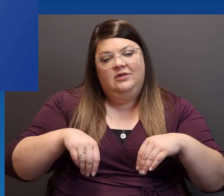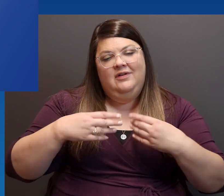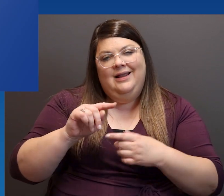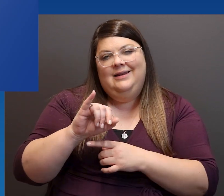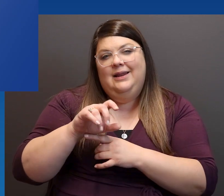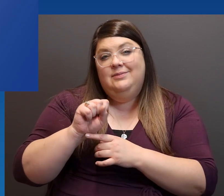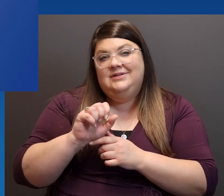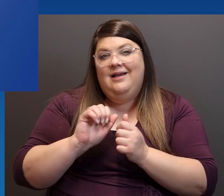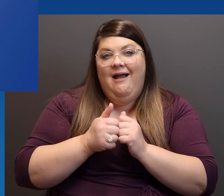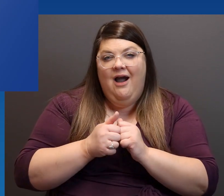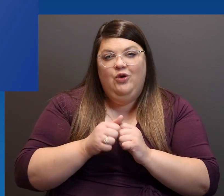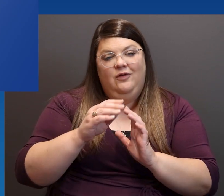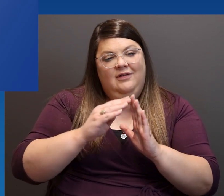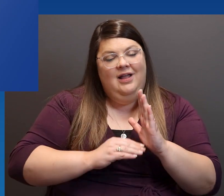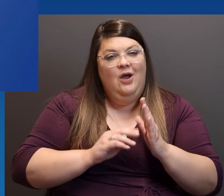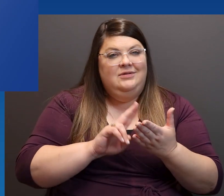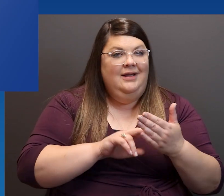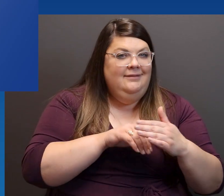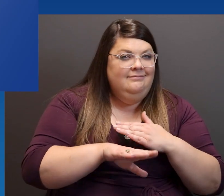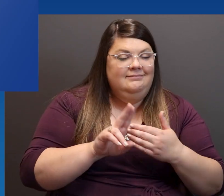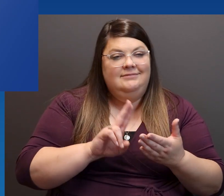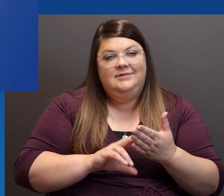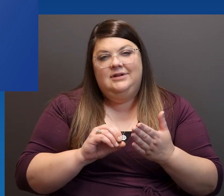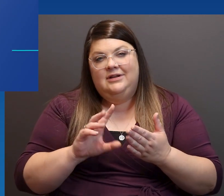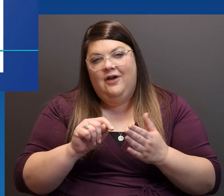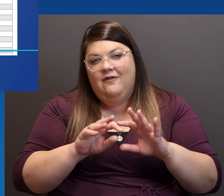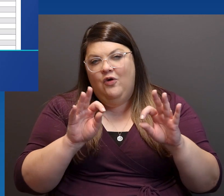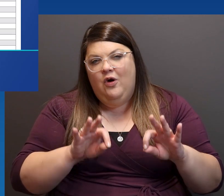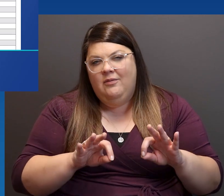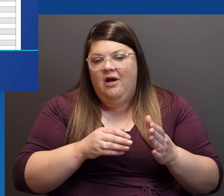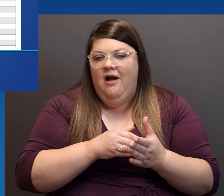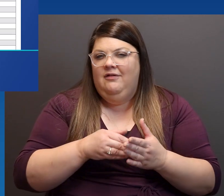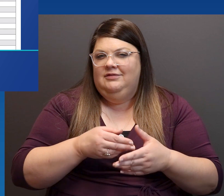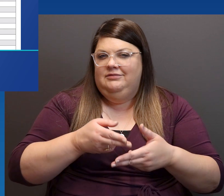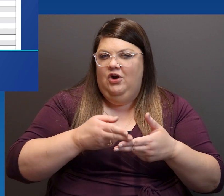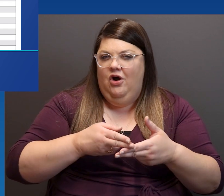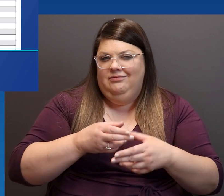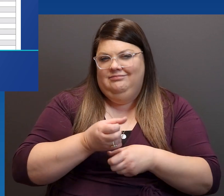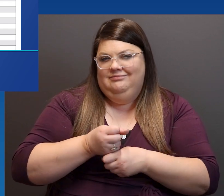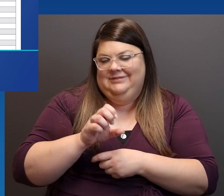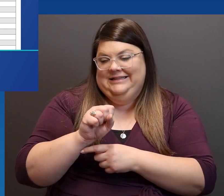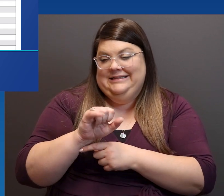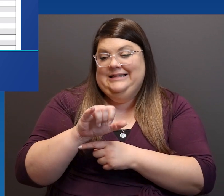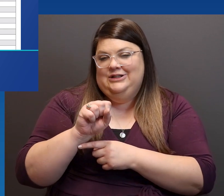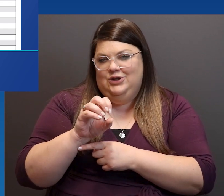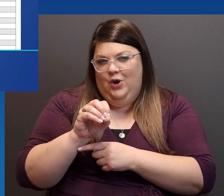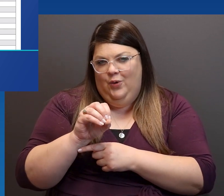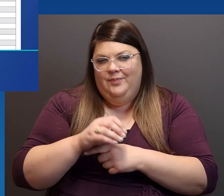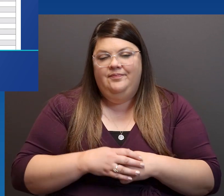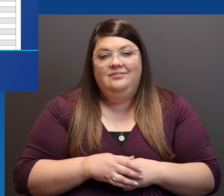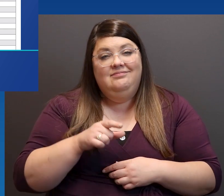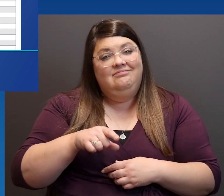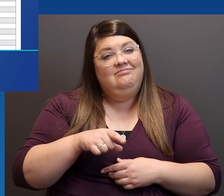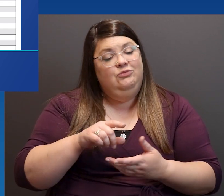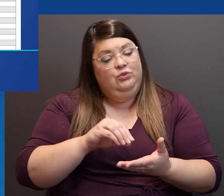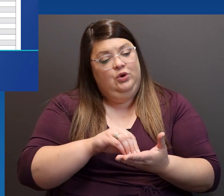on how to fill out the Sign-In/Sign-Out form often referred to as SISO. This sheet records when the client enters